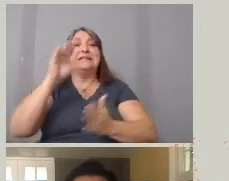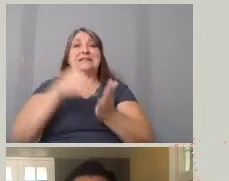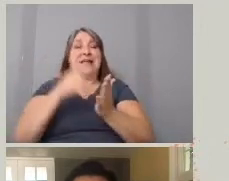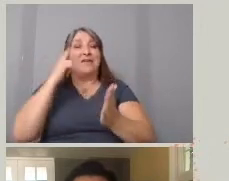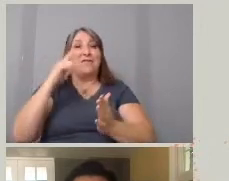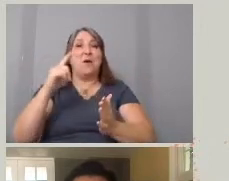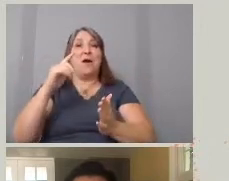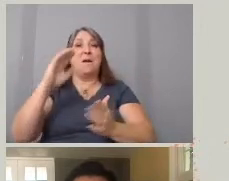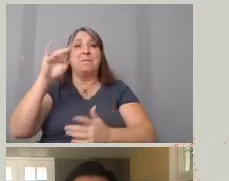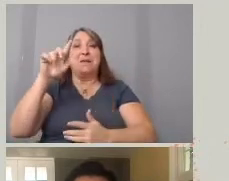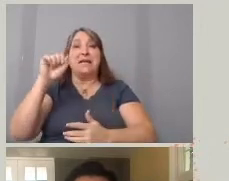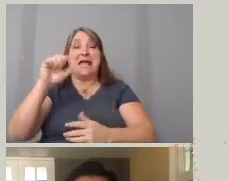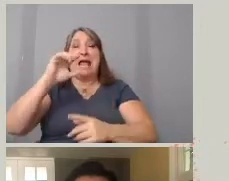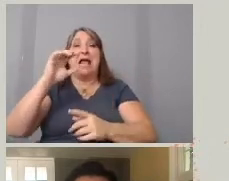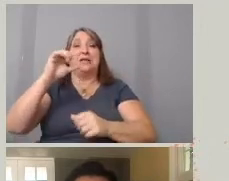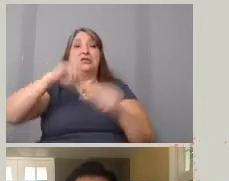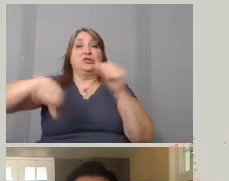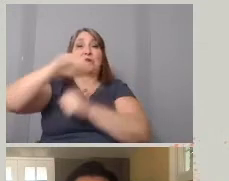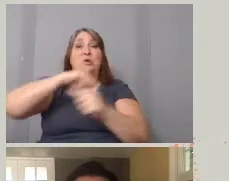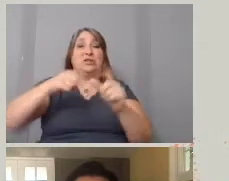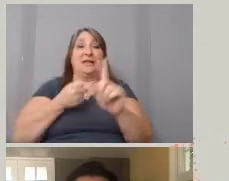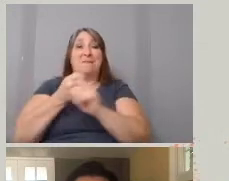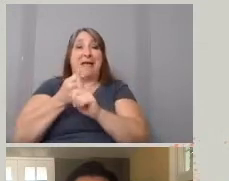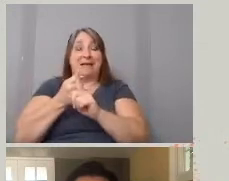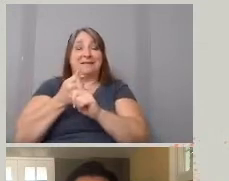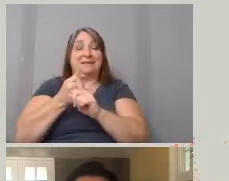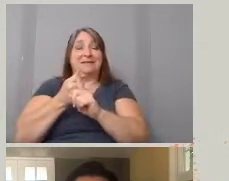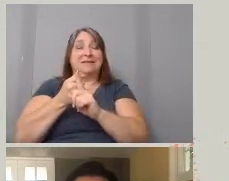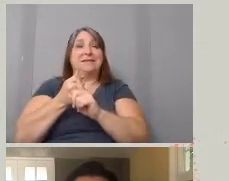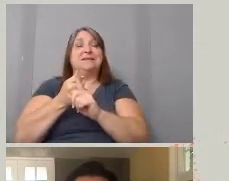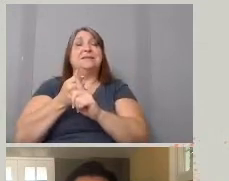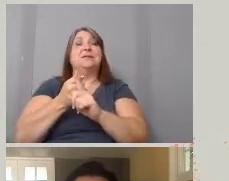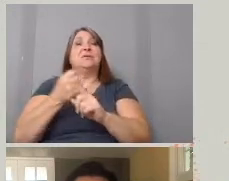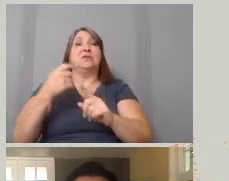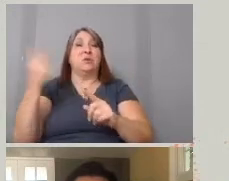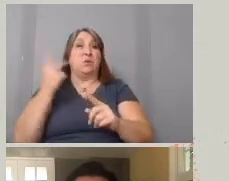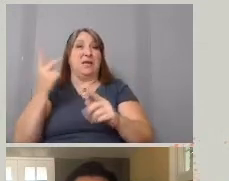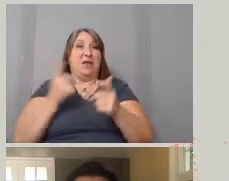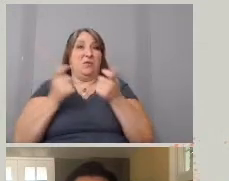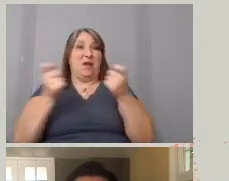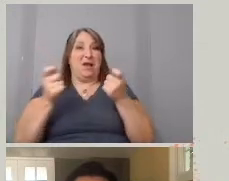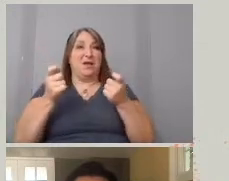which I founded and which Caty Borum Chattoo now runs, we did a study to ask you exactly that question.